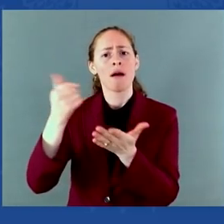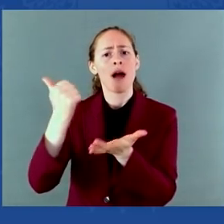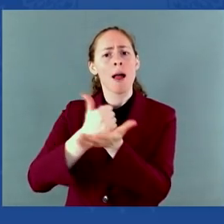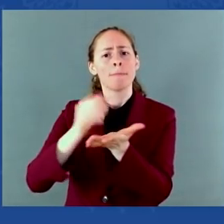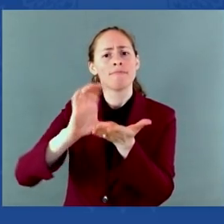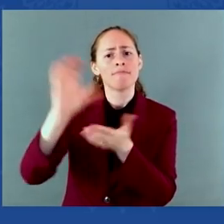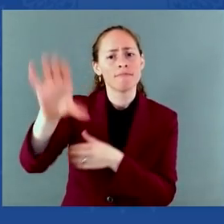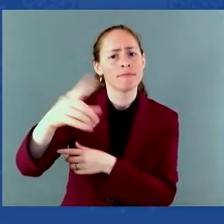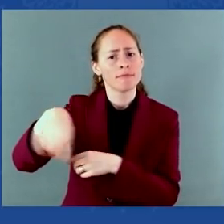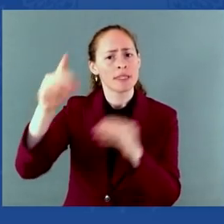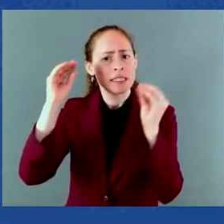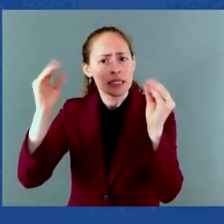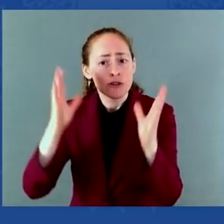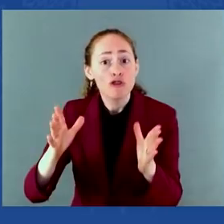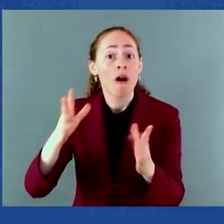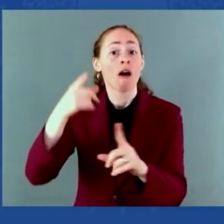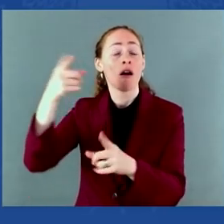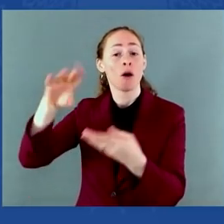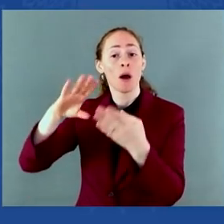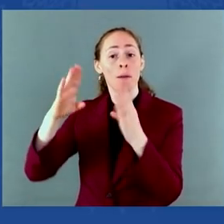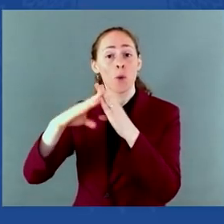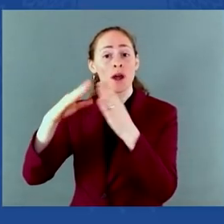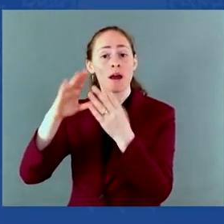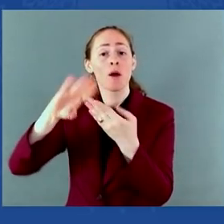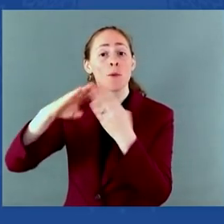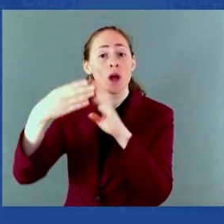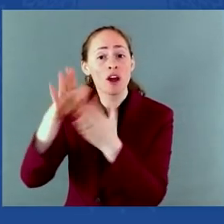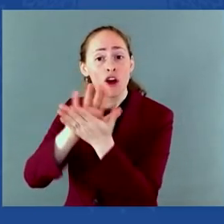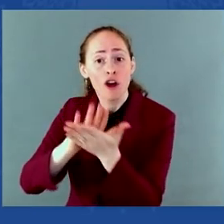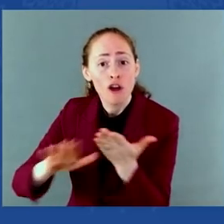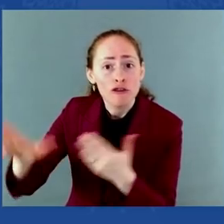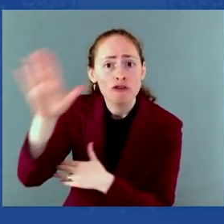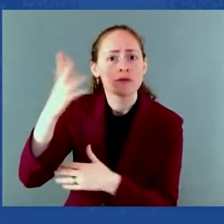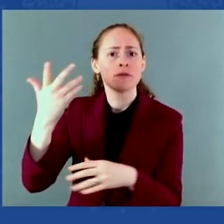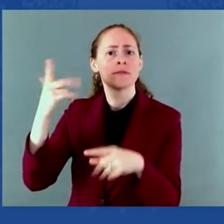and for apprentice programs and -- and Pell Grants to allow people --